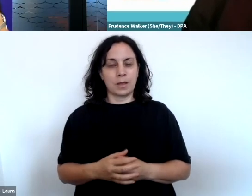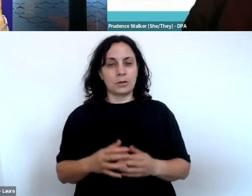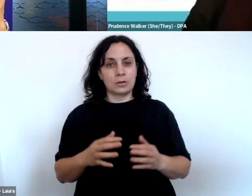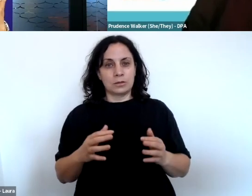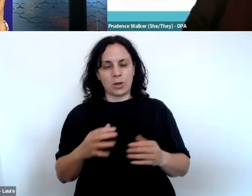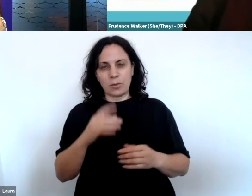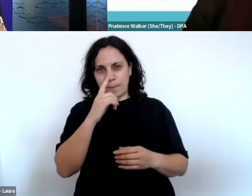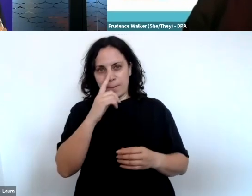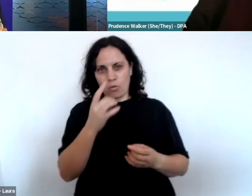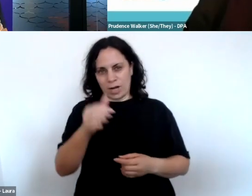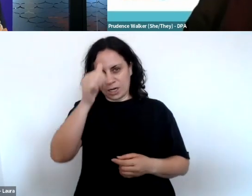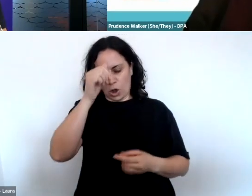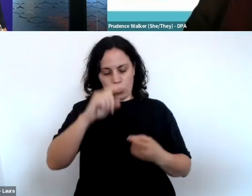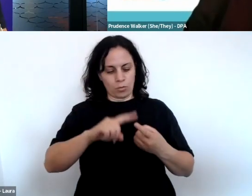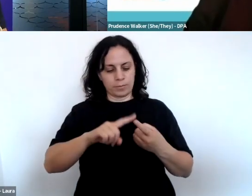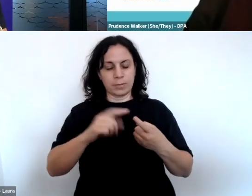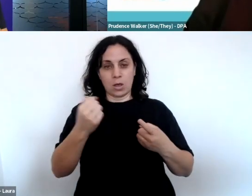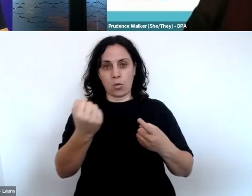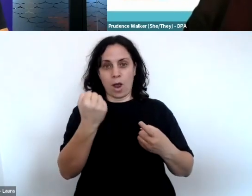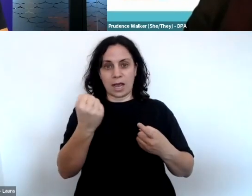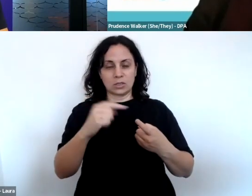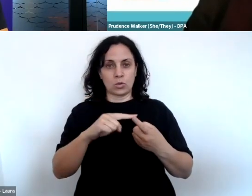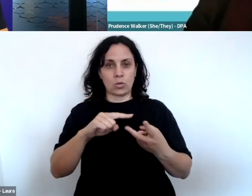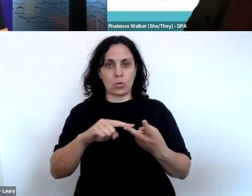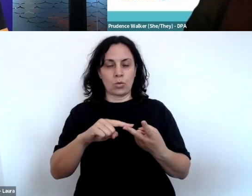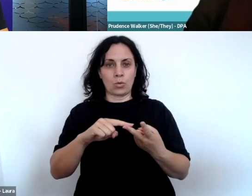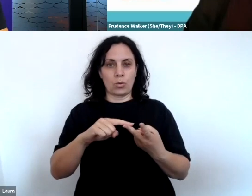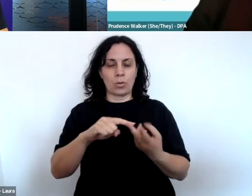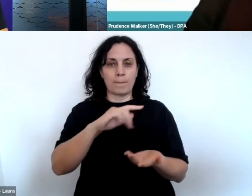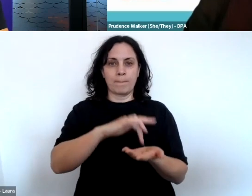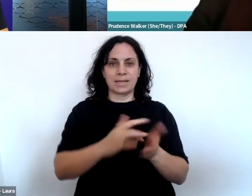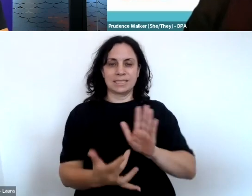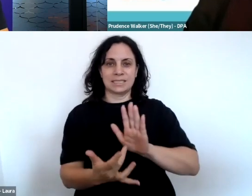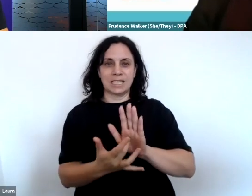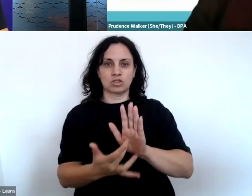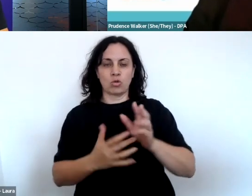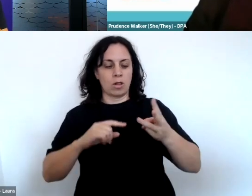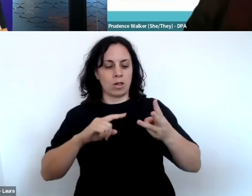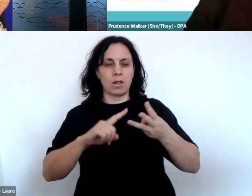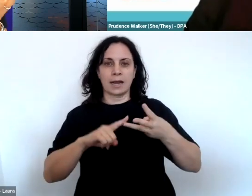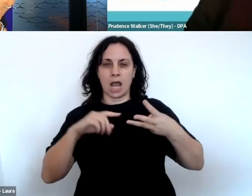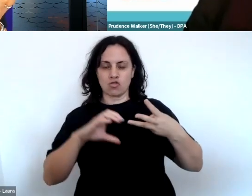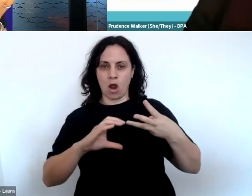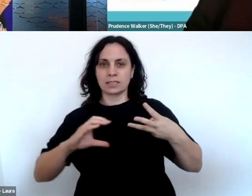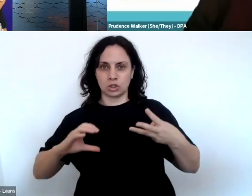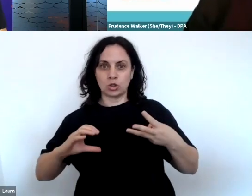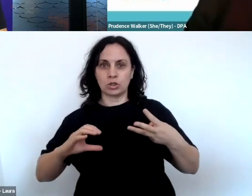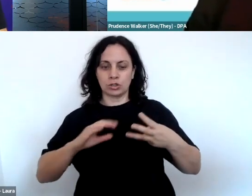in the Waikato, Midcentral and in Christchurch, where an approach